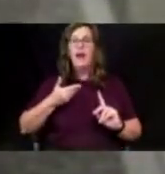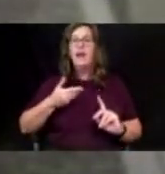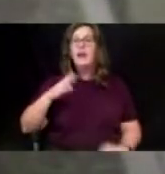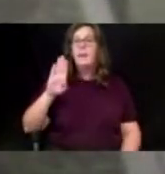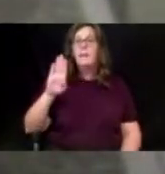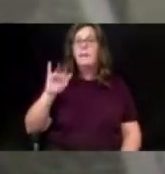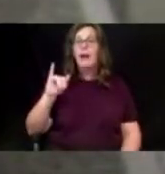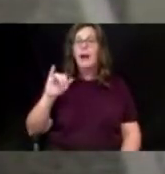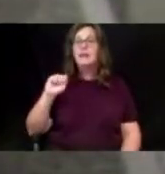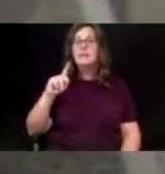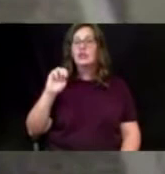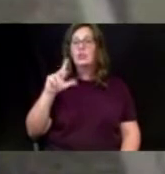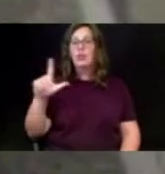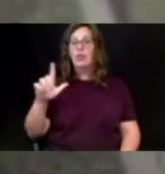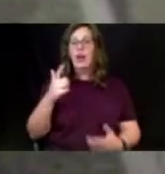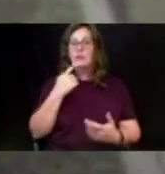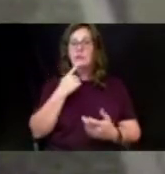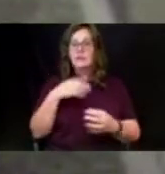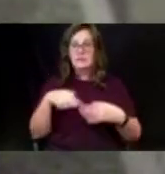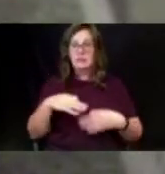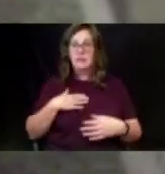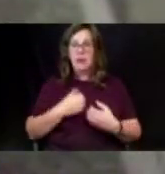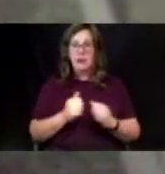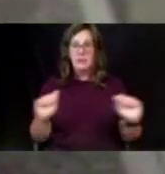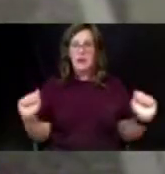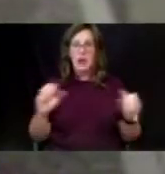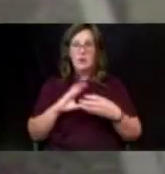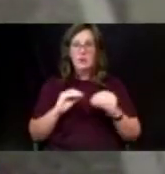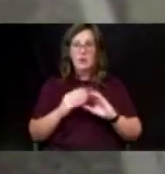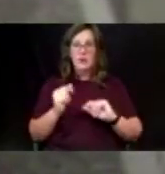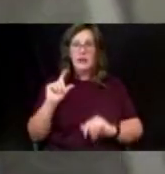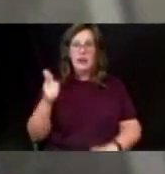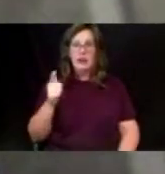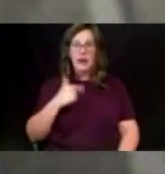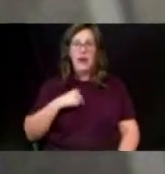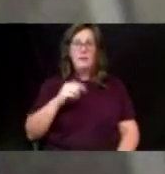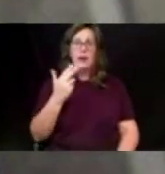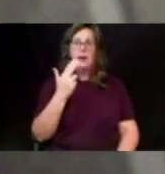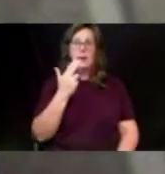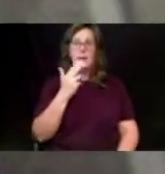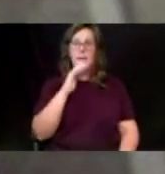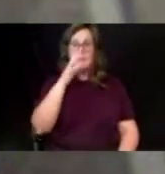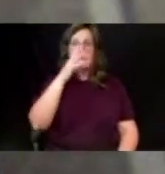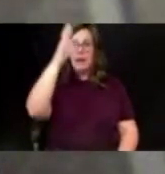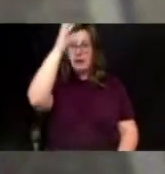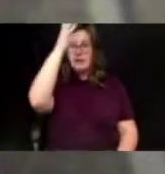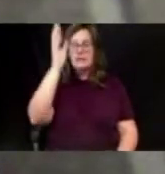coming out story later but i am a parent i have a 13 year old and i also was a foster parent for